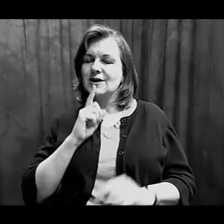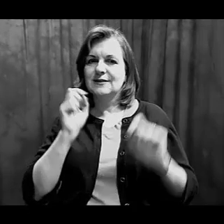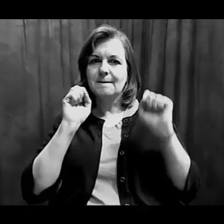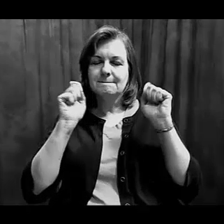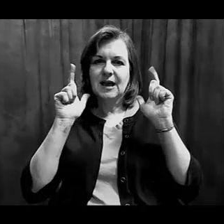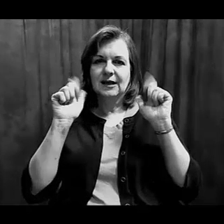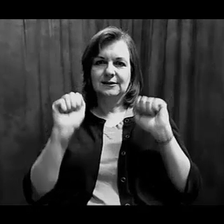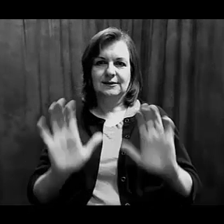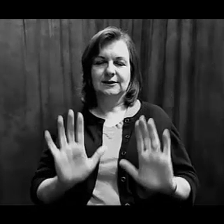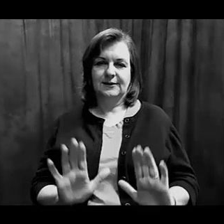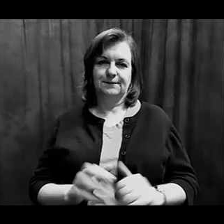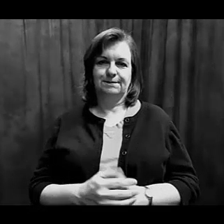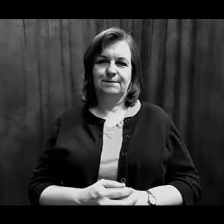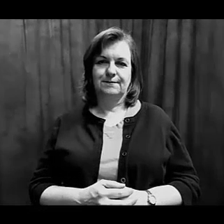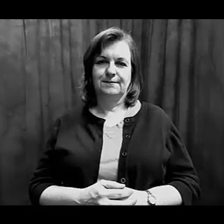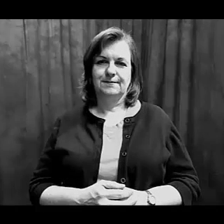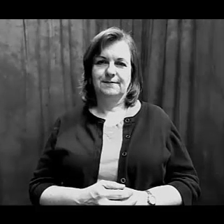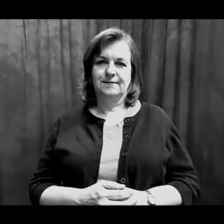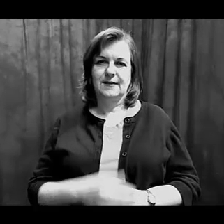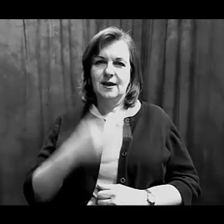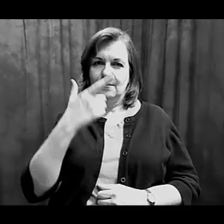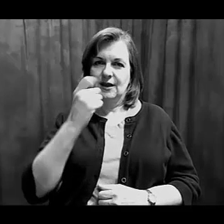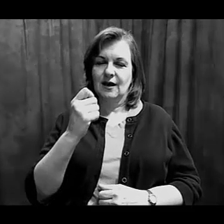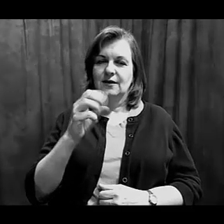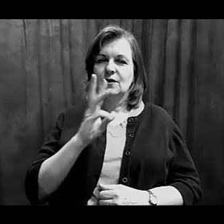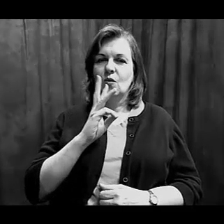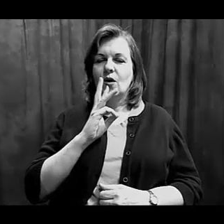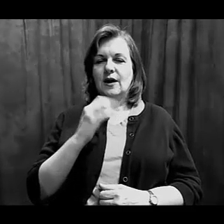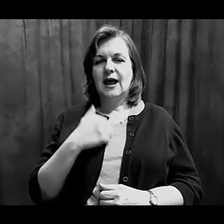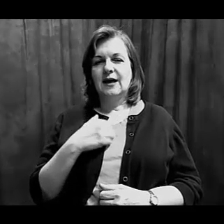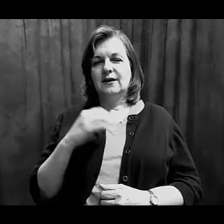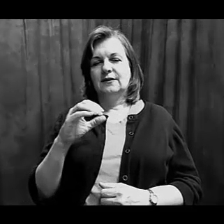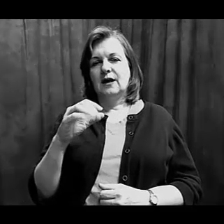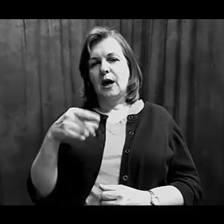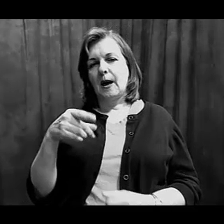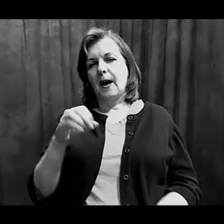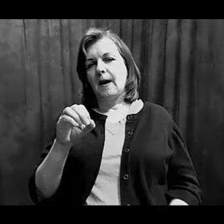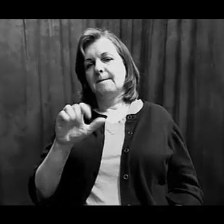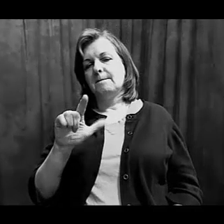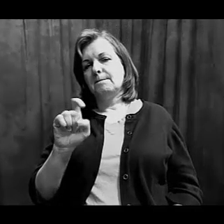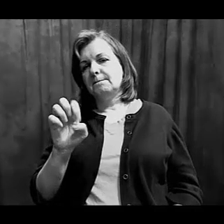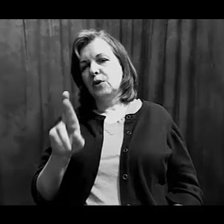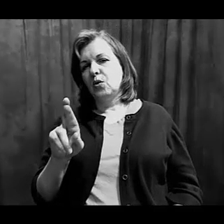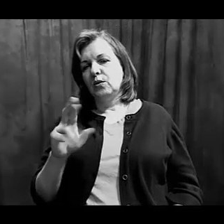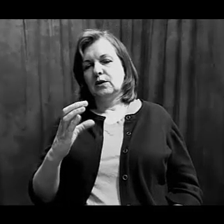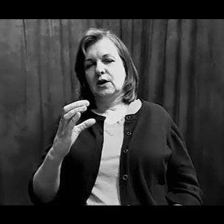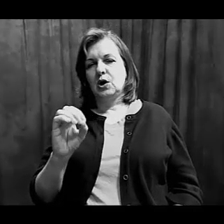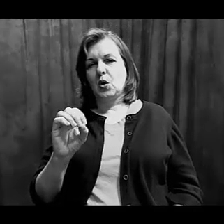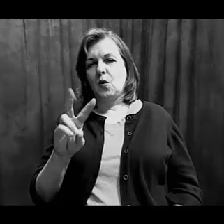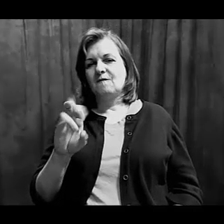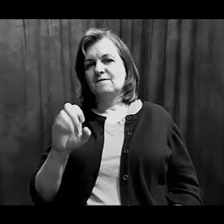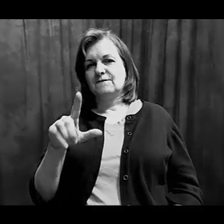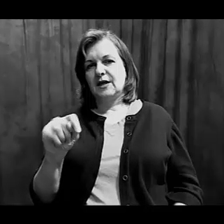water is amazing -- and it's all because of its polar covalent bonds so it's this